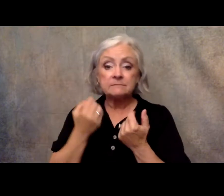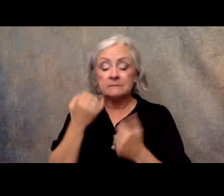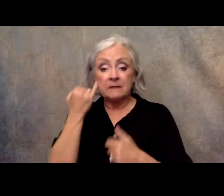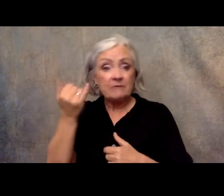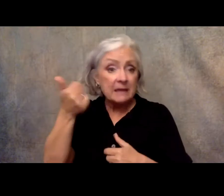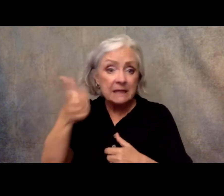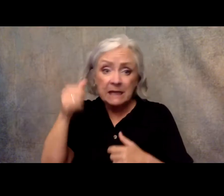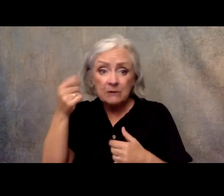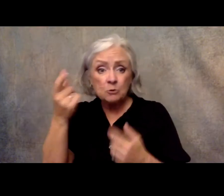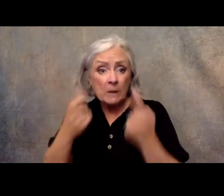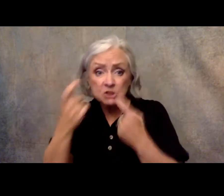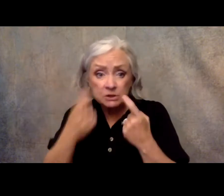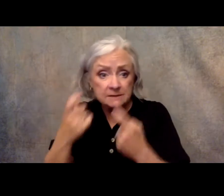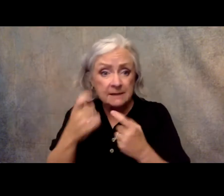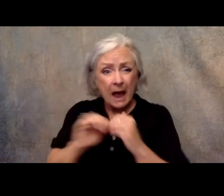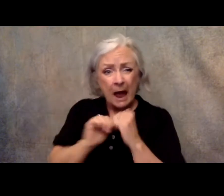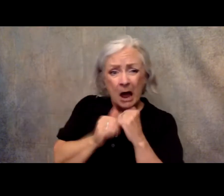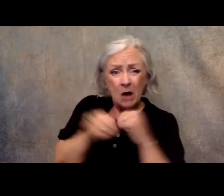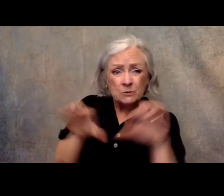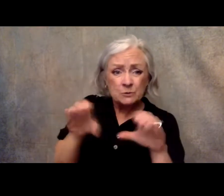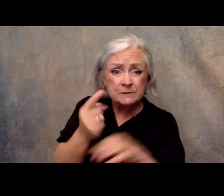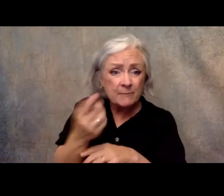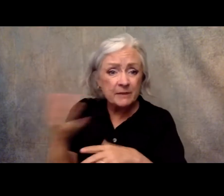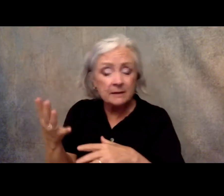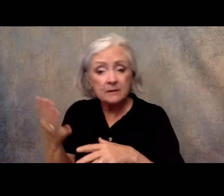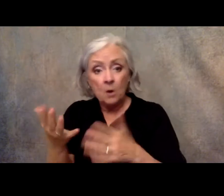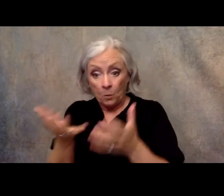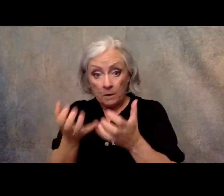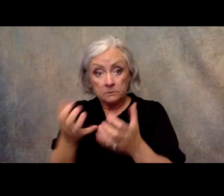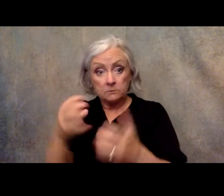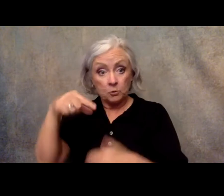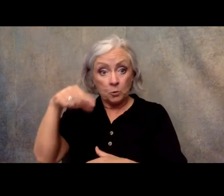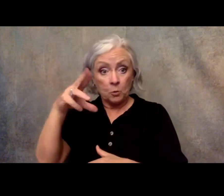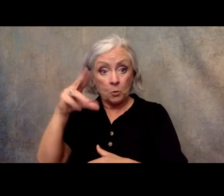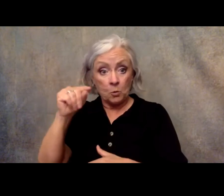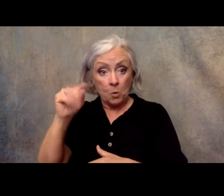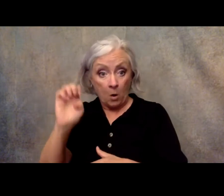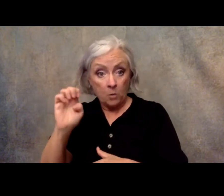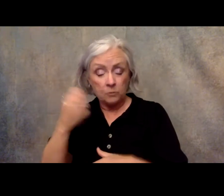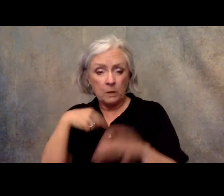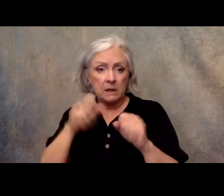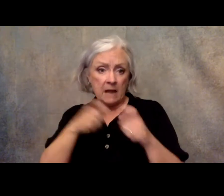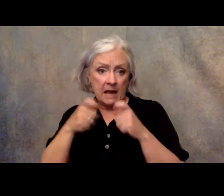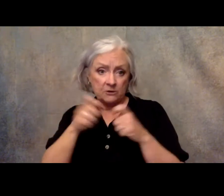or have a project that you would like a quote on, we can handle it there. And I will also again include my email,